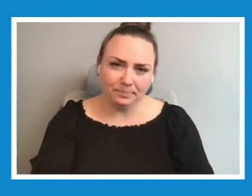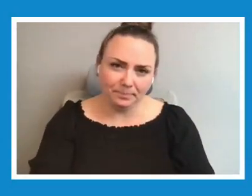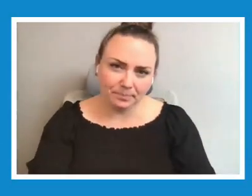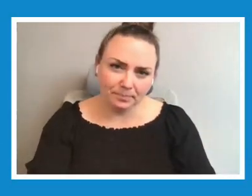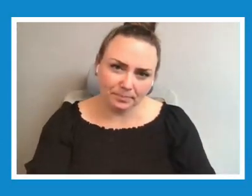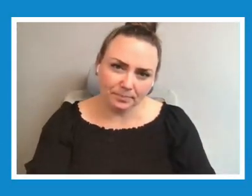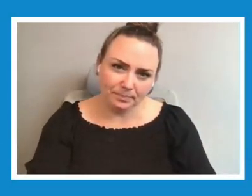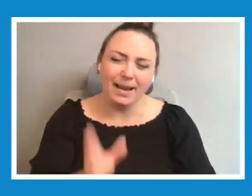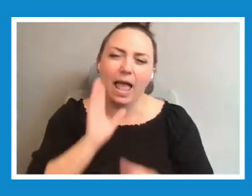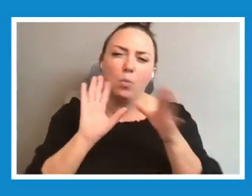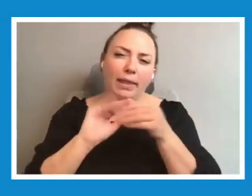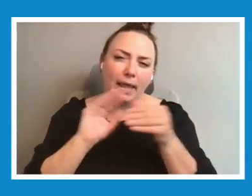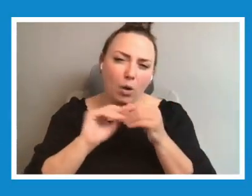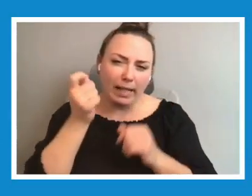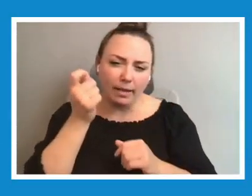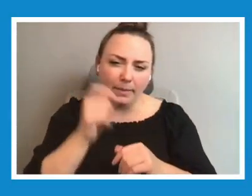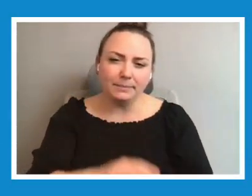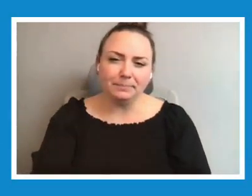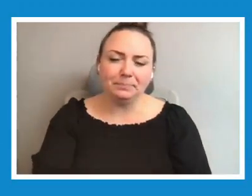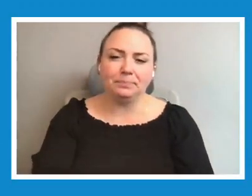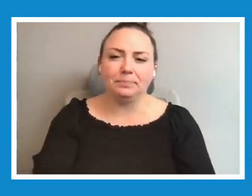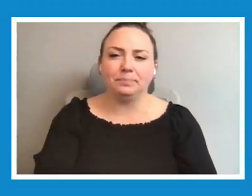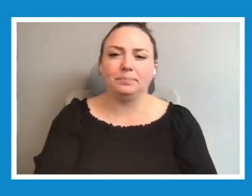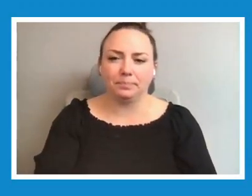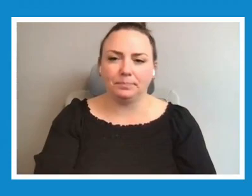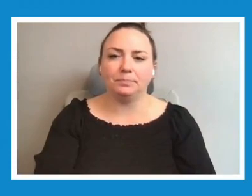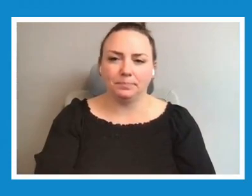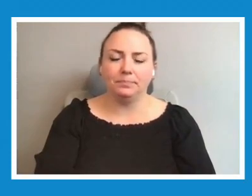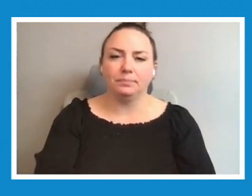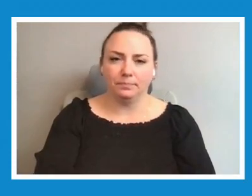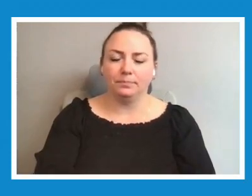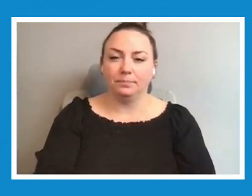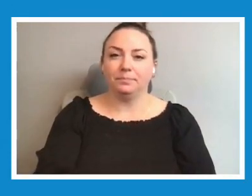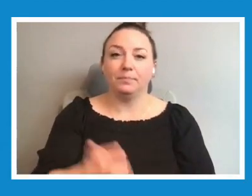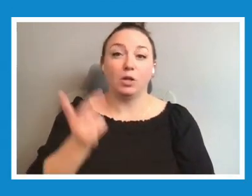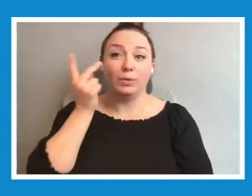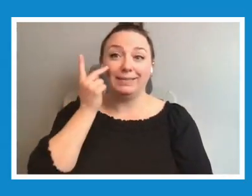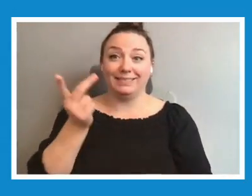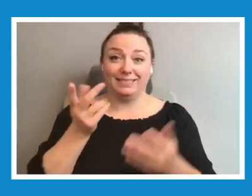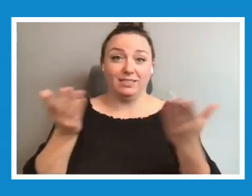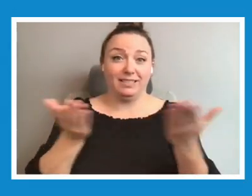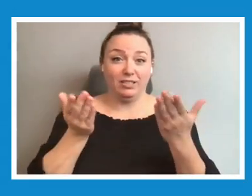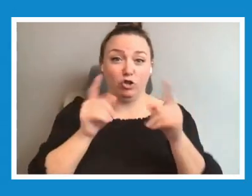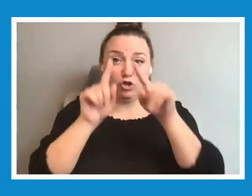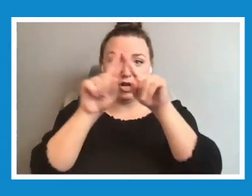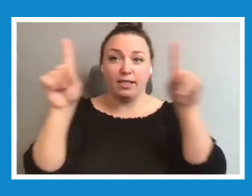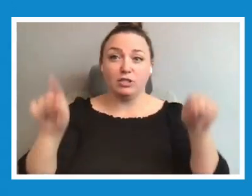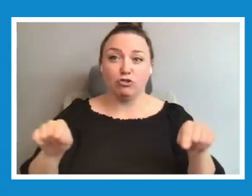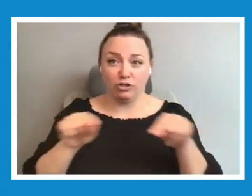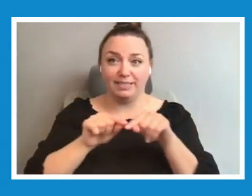little bit as it goes so you can see that here on your screens um